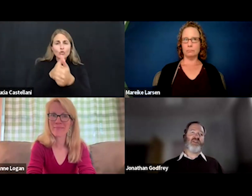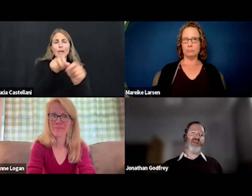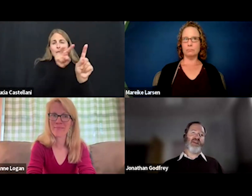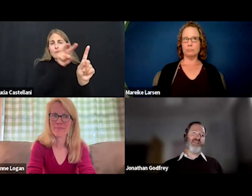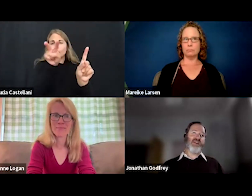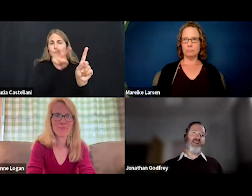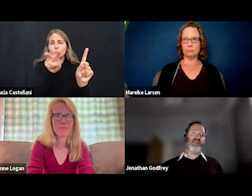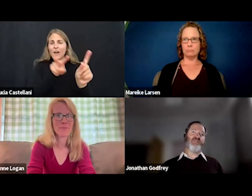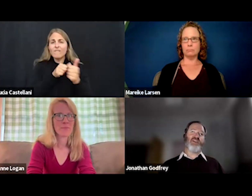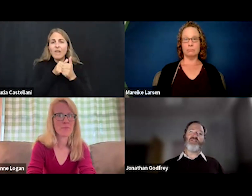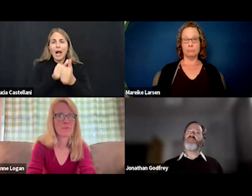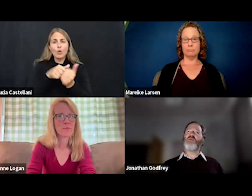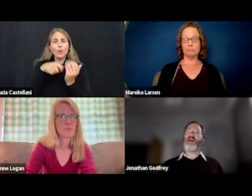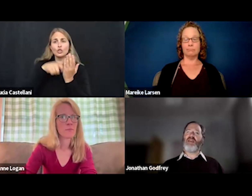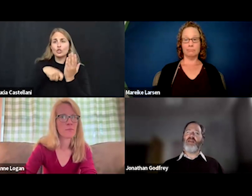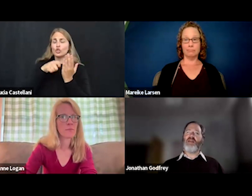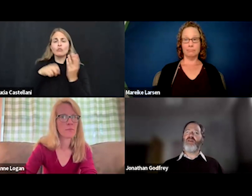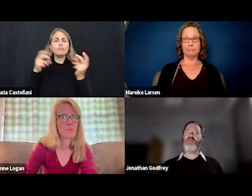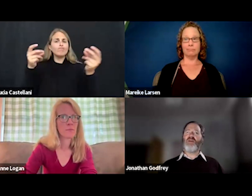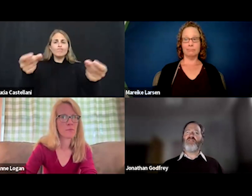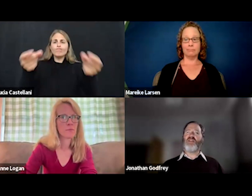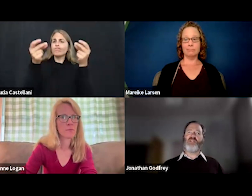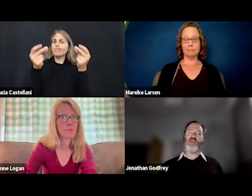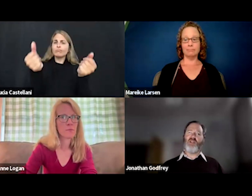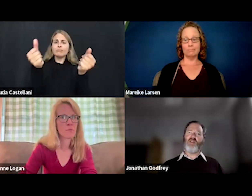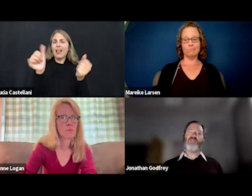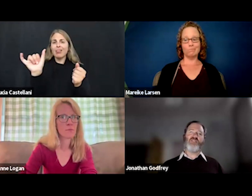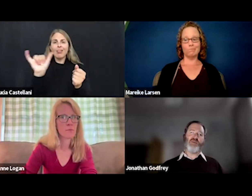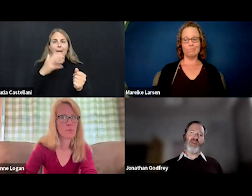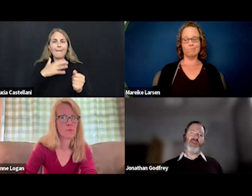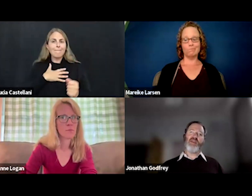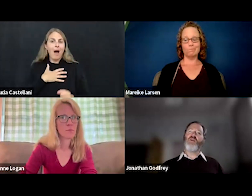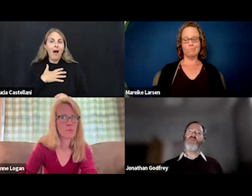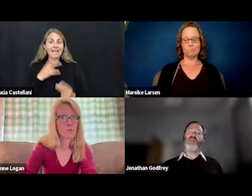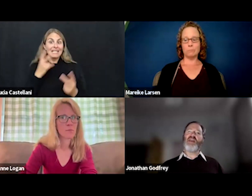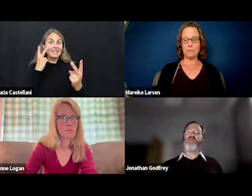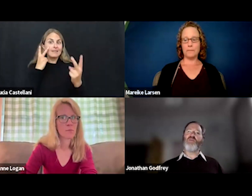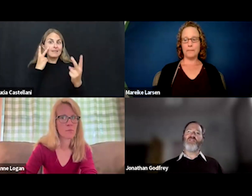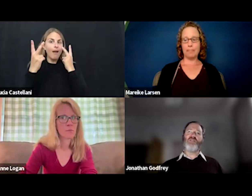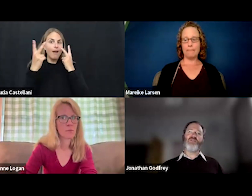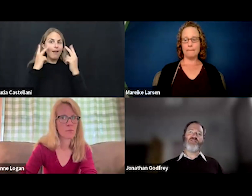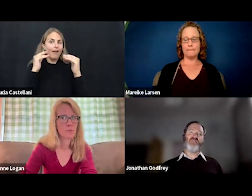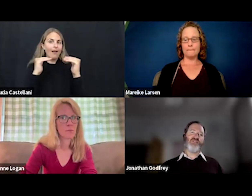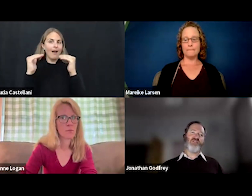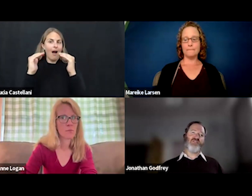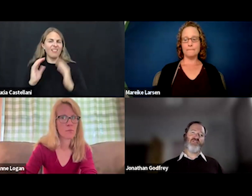like that, just the way that my sighted colleagues are doing when they want to do literature searches.